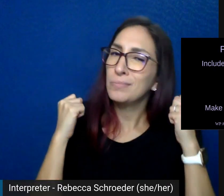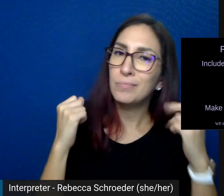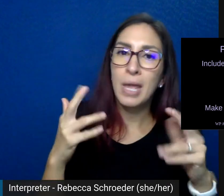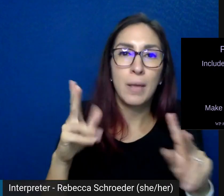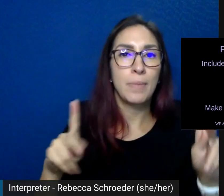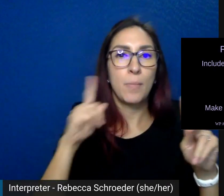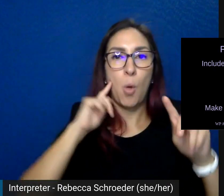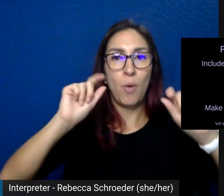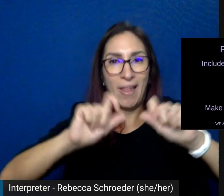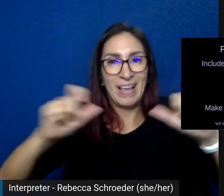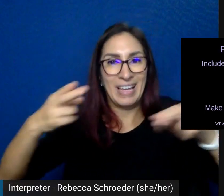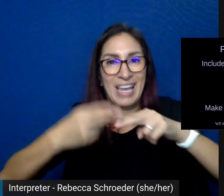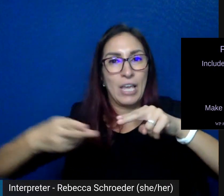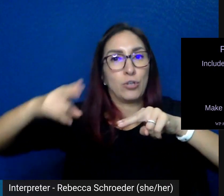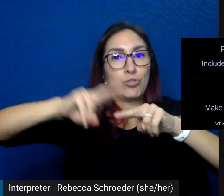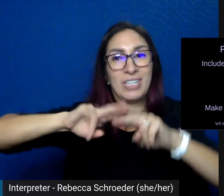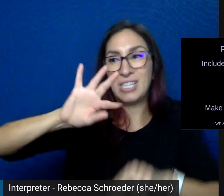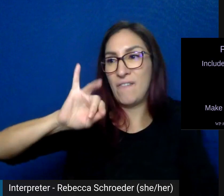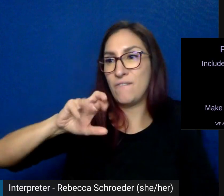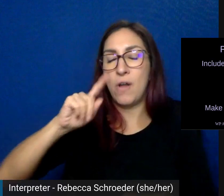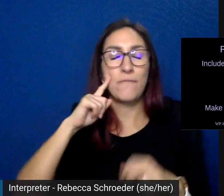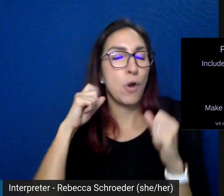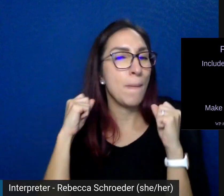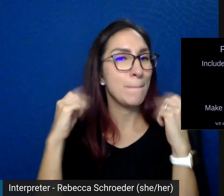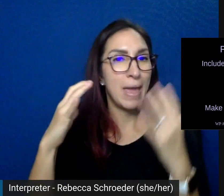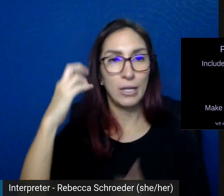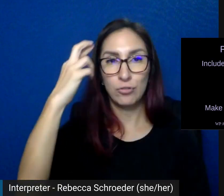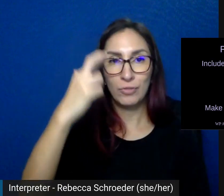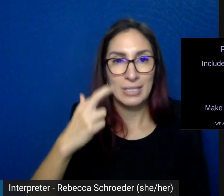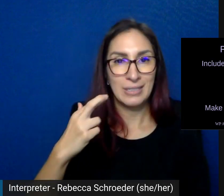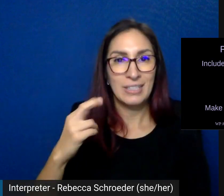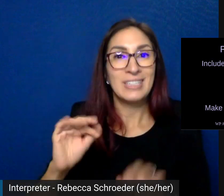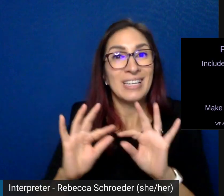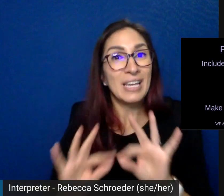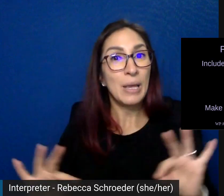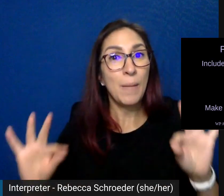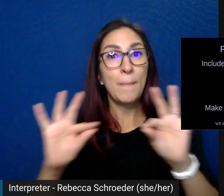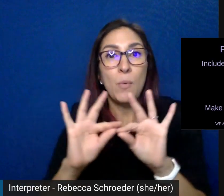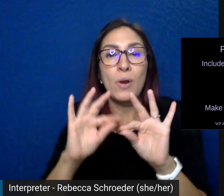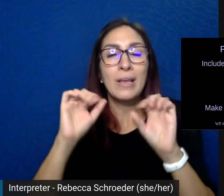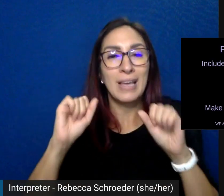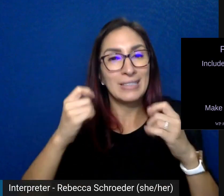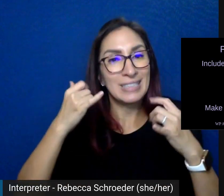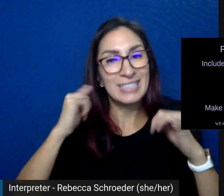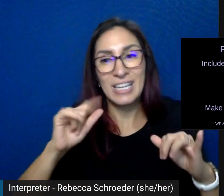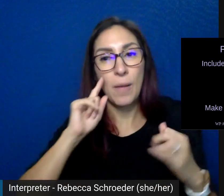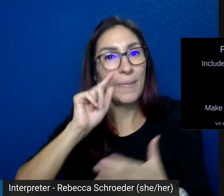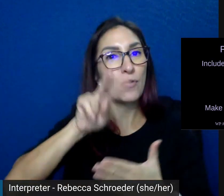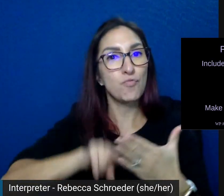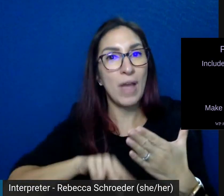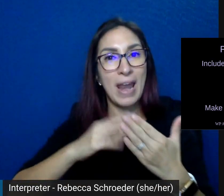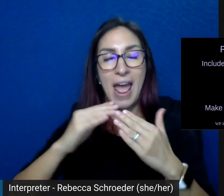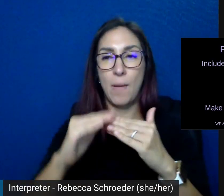You want to ensure that your font can still be read and you’re wording at 200% zoomed in.